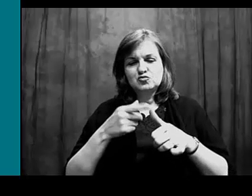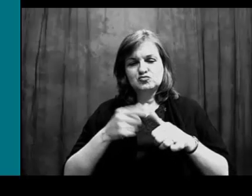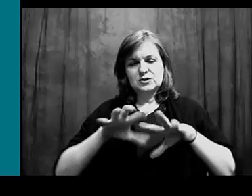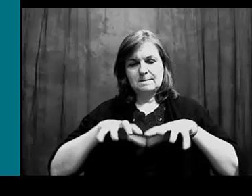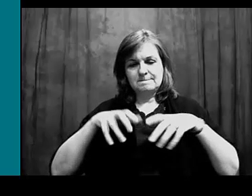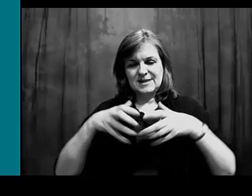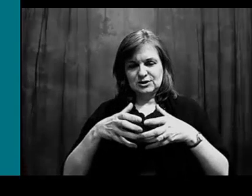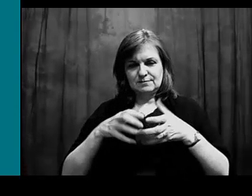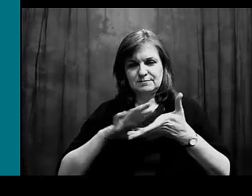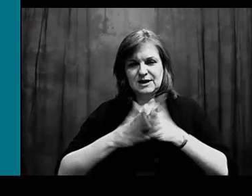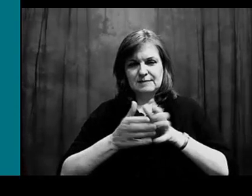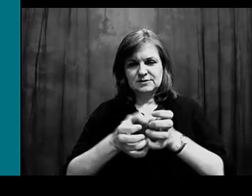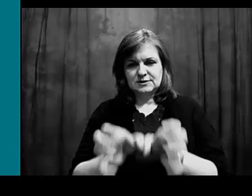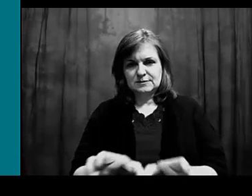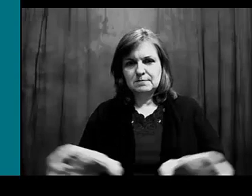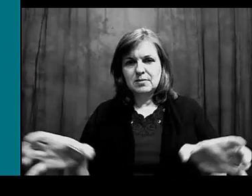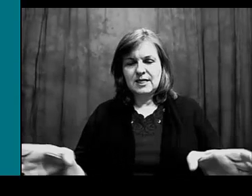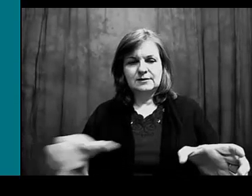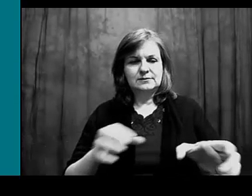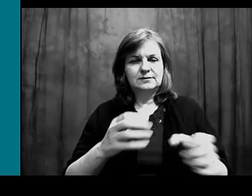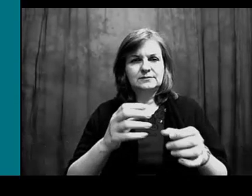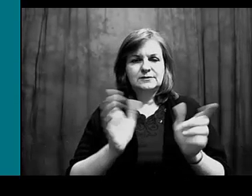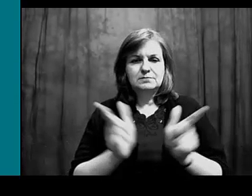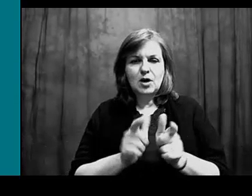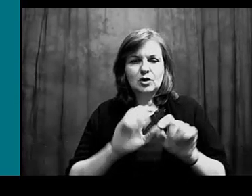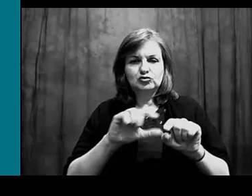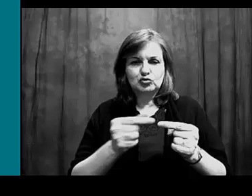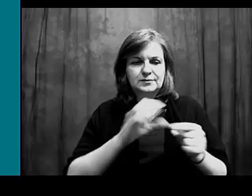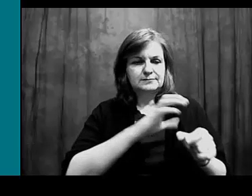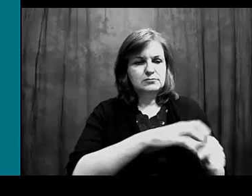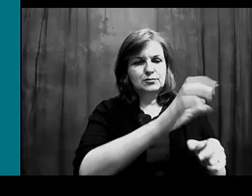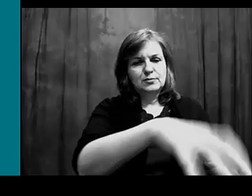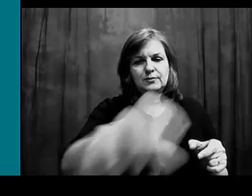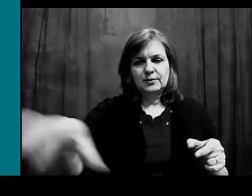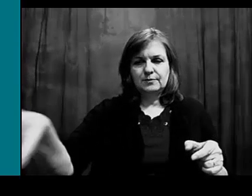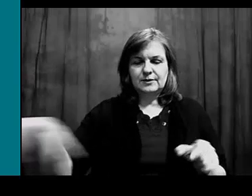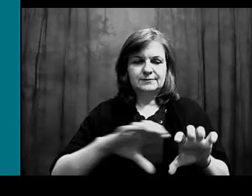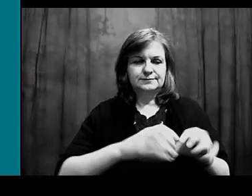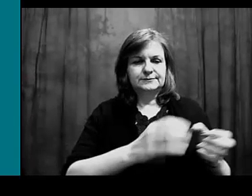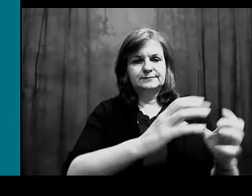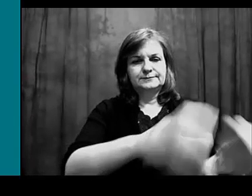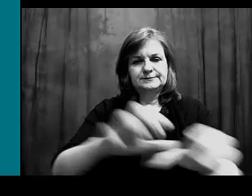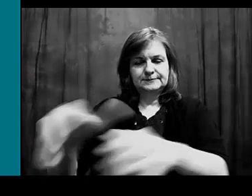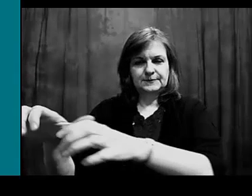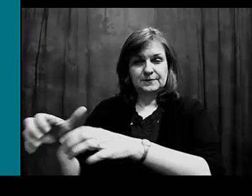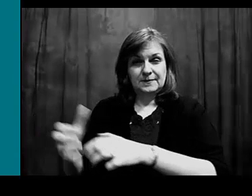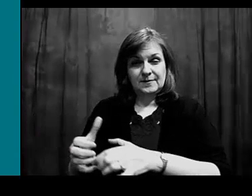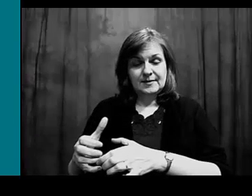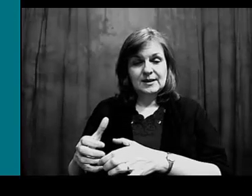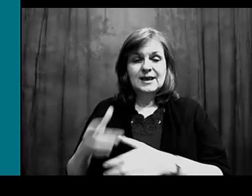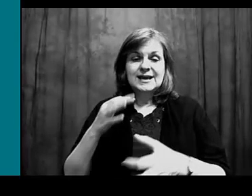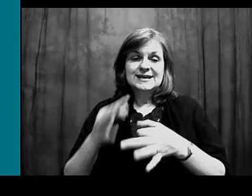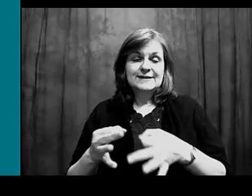and that original population gets split out into these little pockets or little niches and when it does